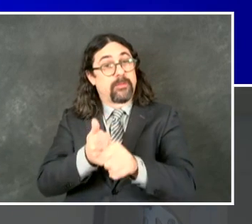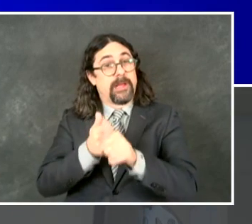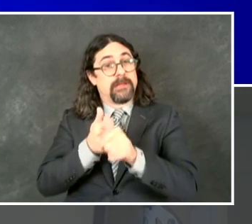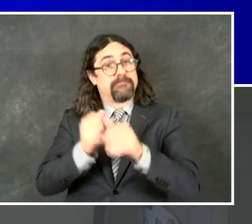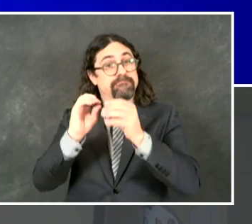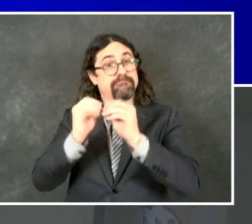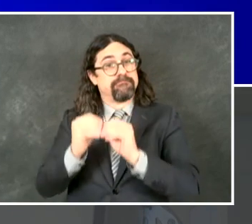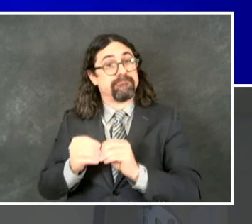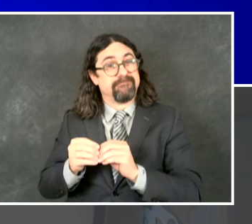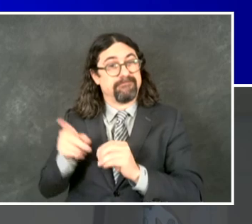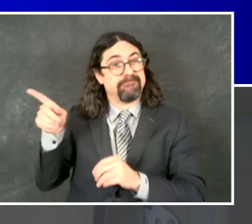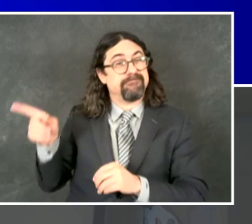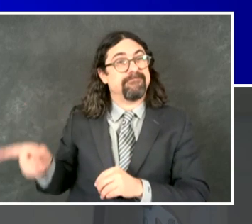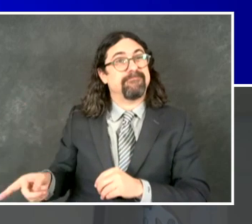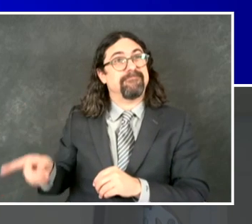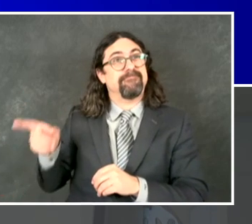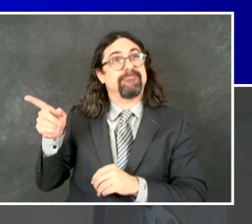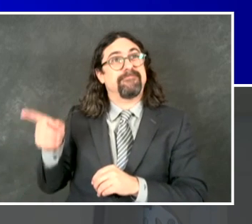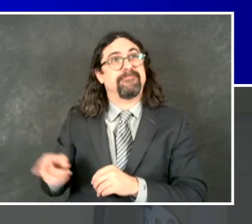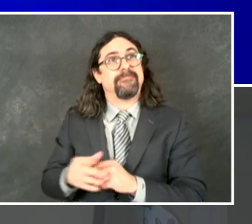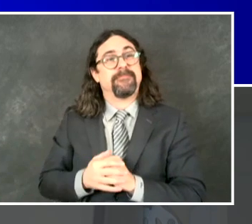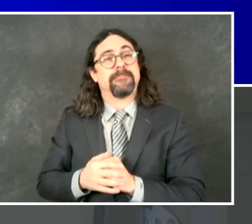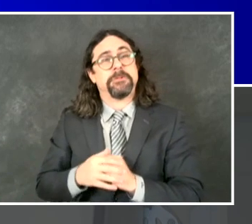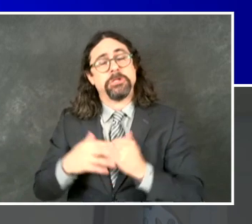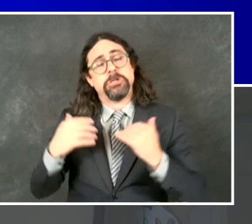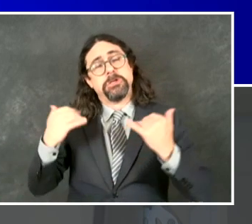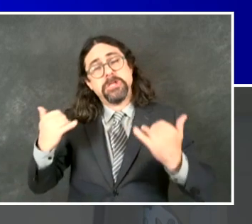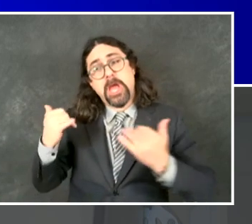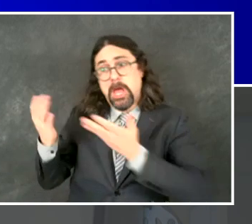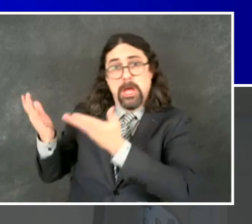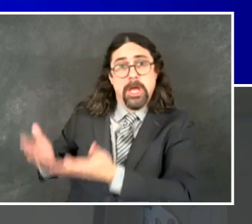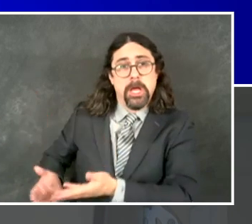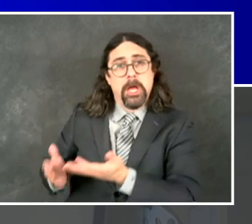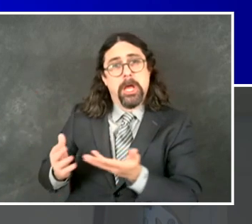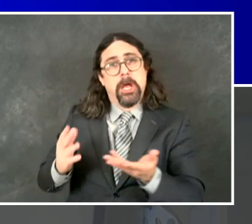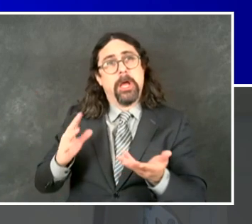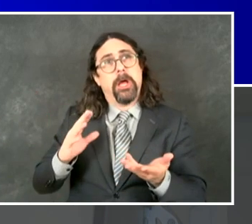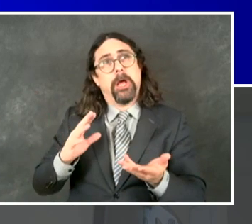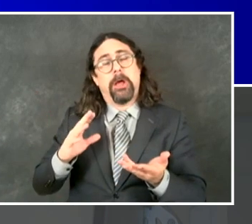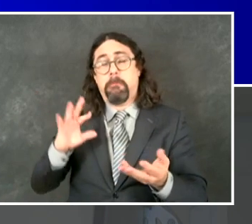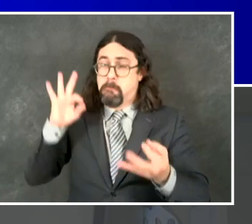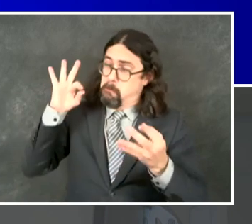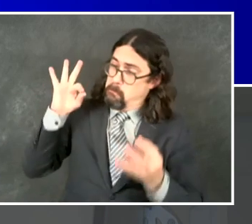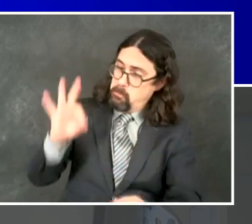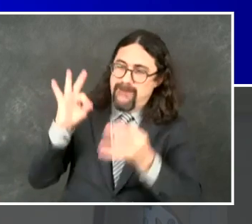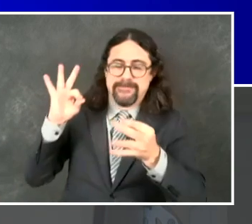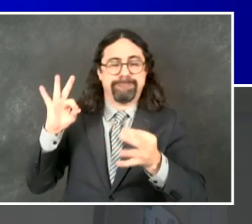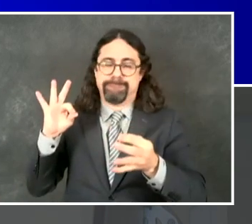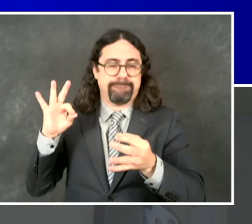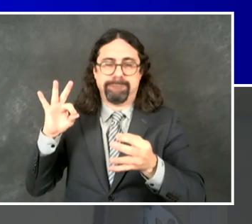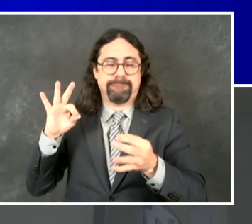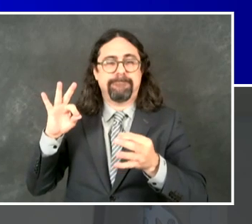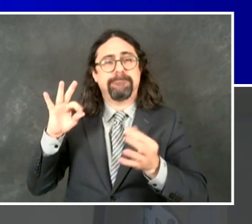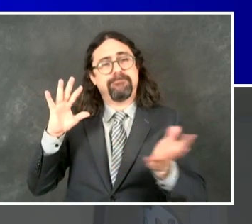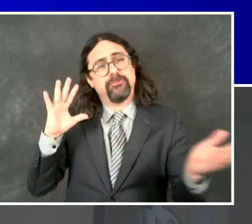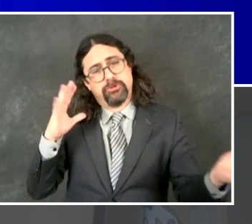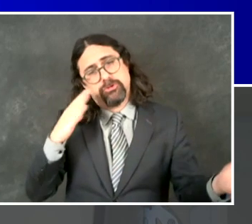INTO THE INDICATORS FOR THE DAY. I THINK THEY'RE BROADLY GOOD.